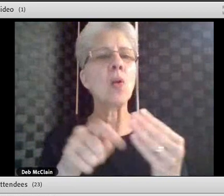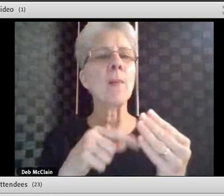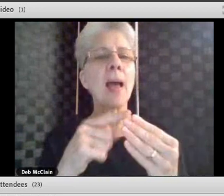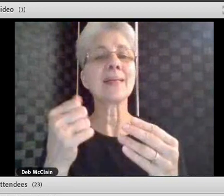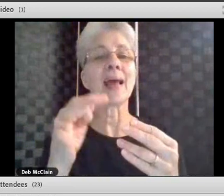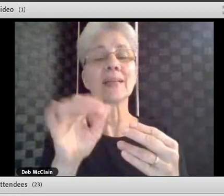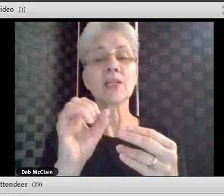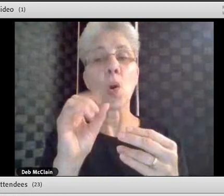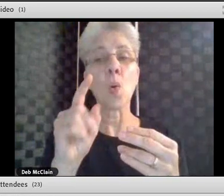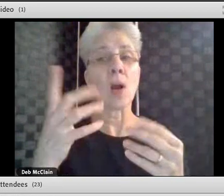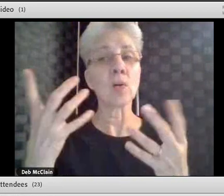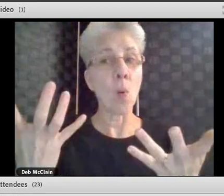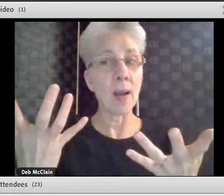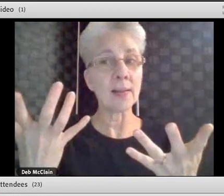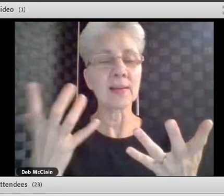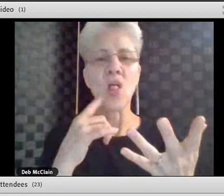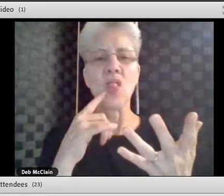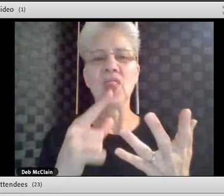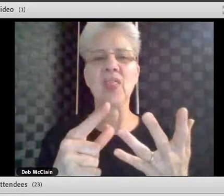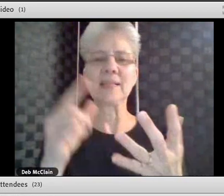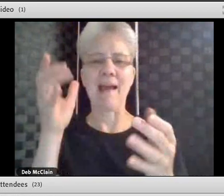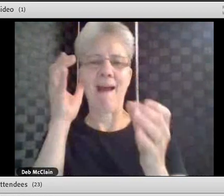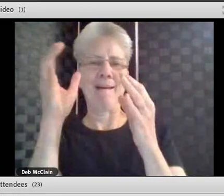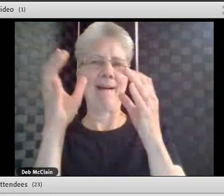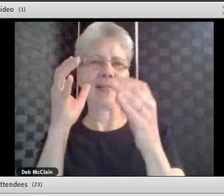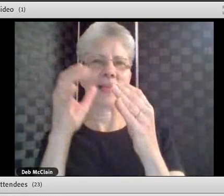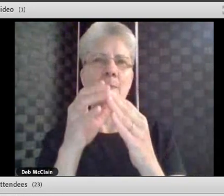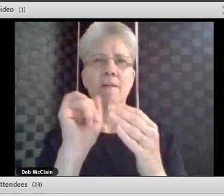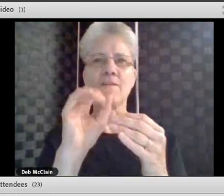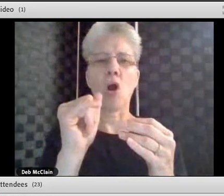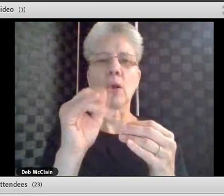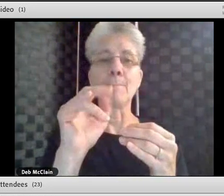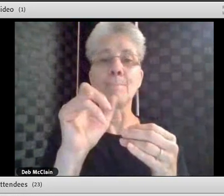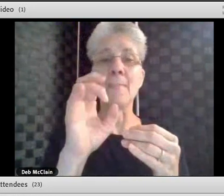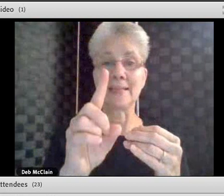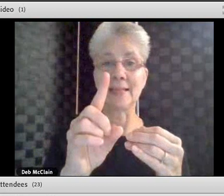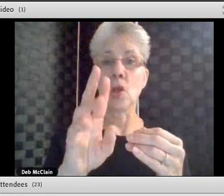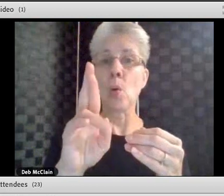was kind of this loose concept of an augmented reality where these people had these --